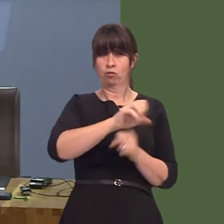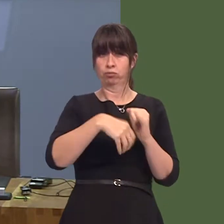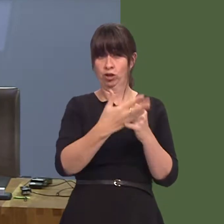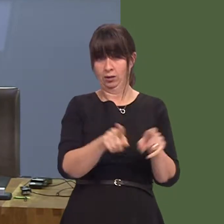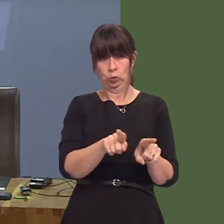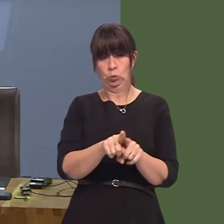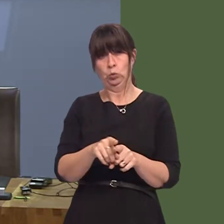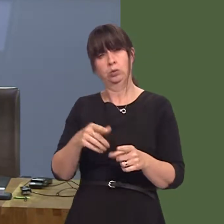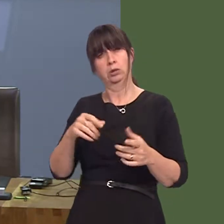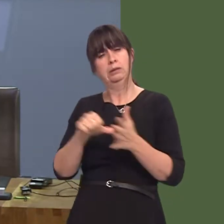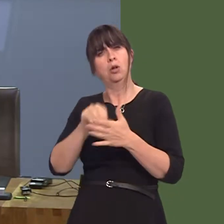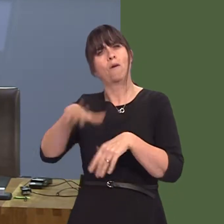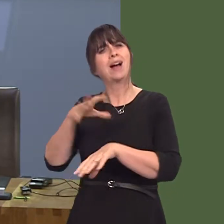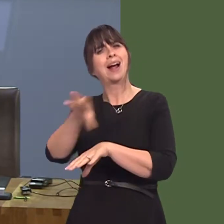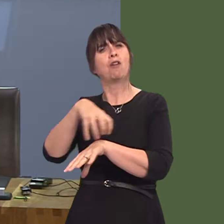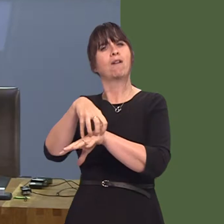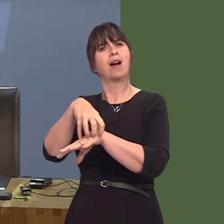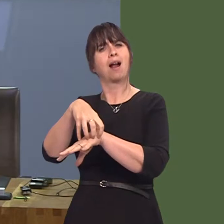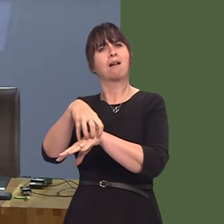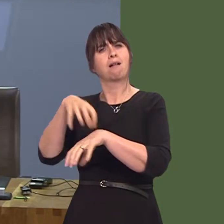First Minister, namely on holiday caravan parks.